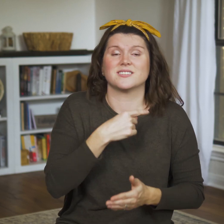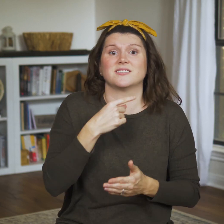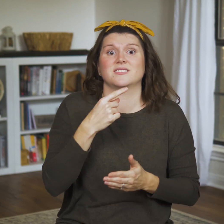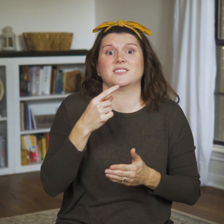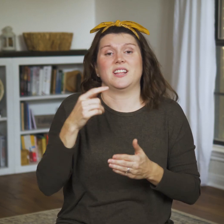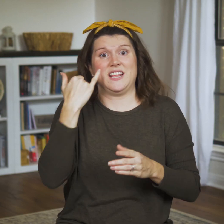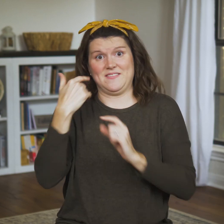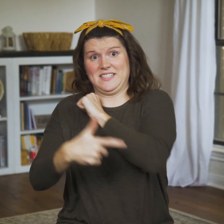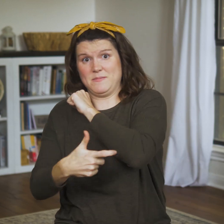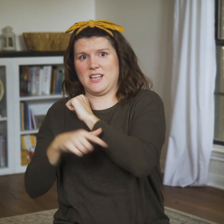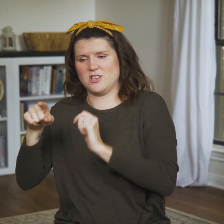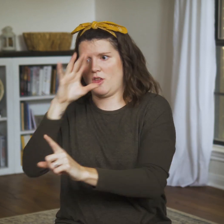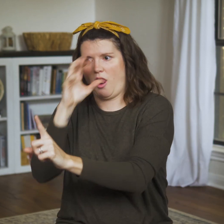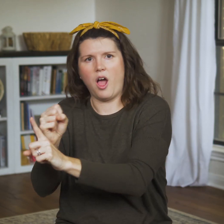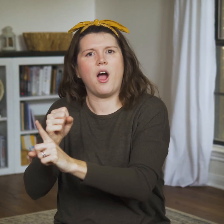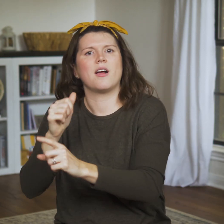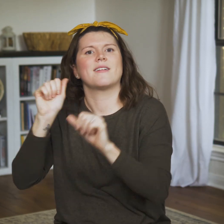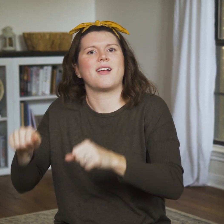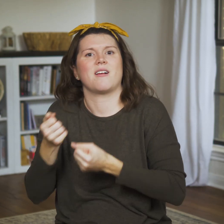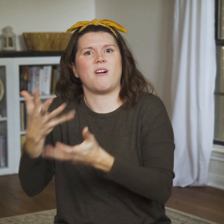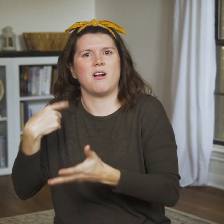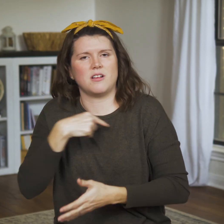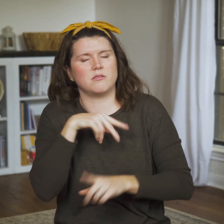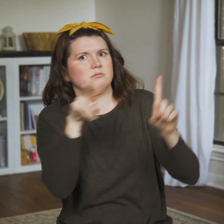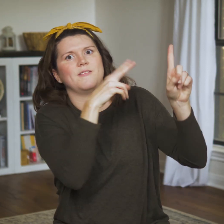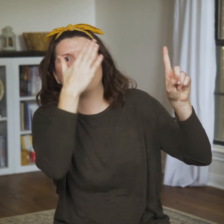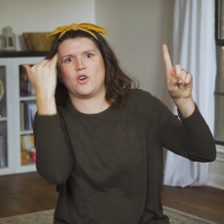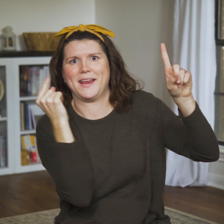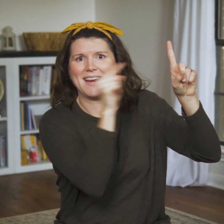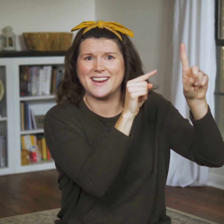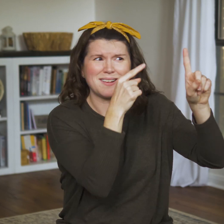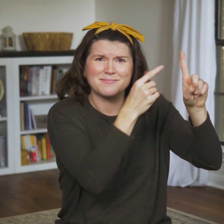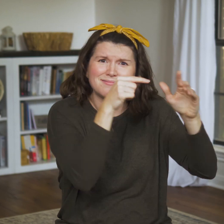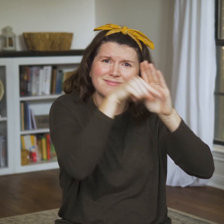(1) This isn’t the land that God allotted them,